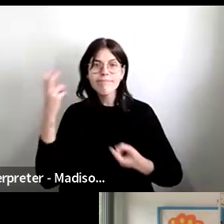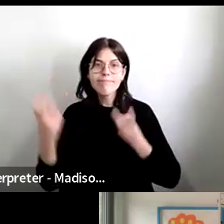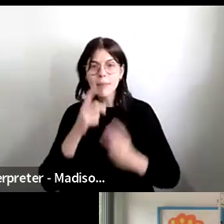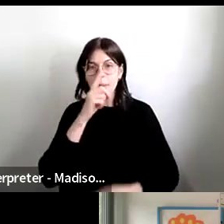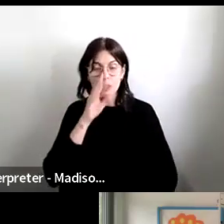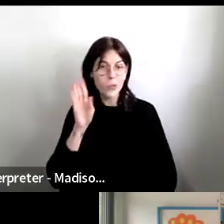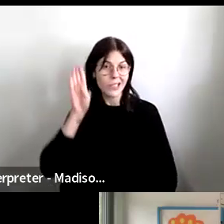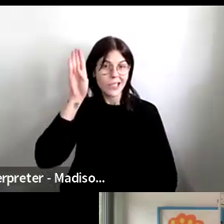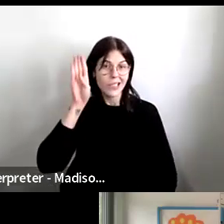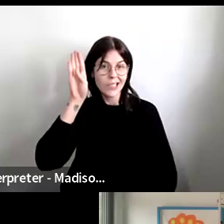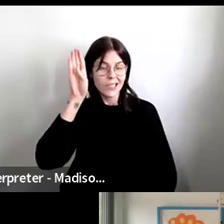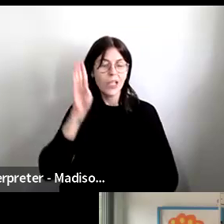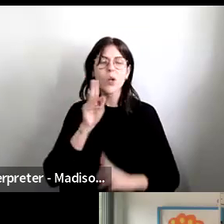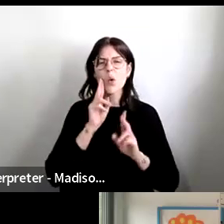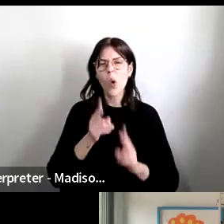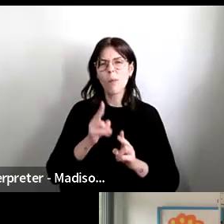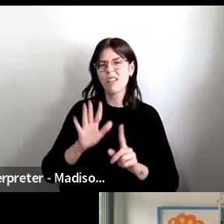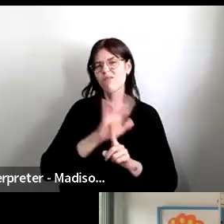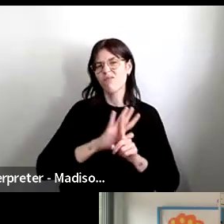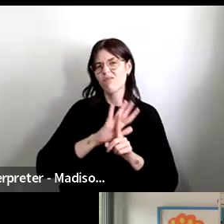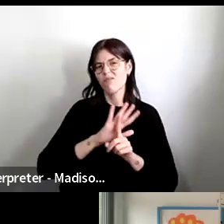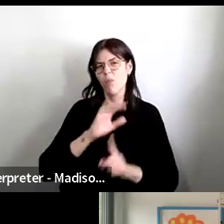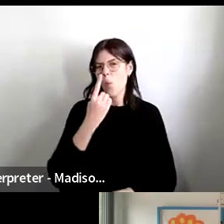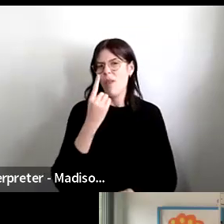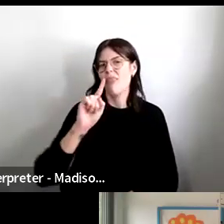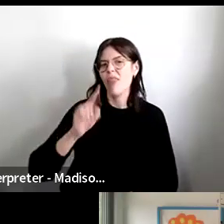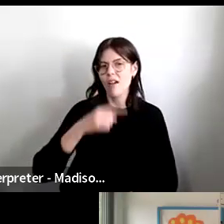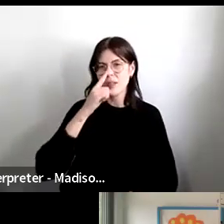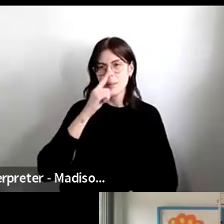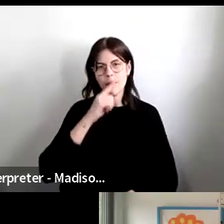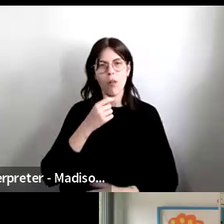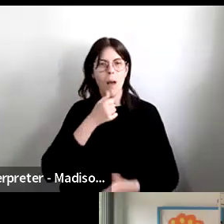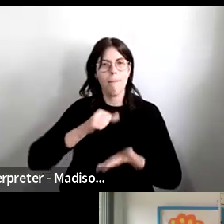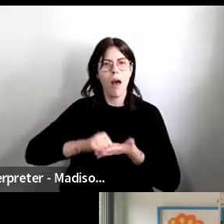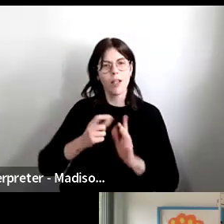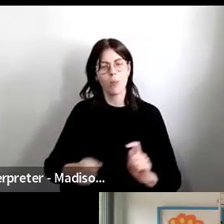Normally we get summer in the region of up to 1000 people applying to be an assessor. Not